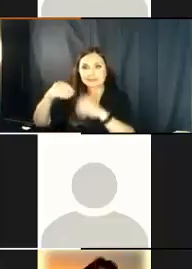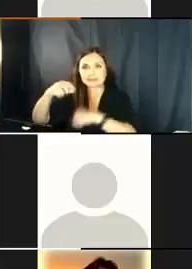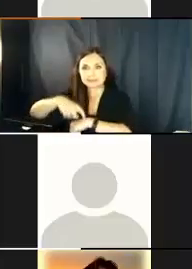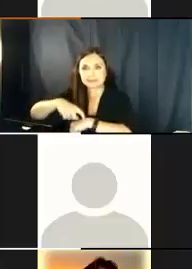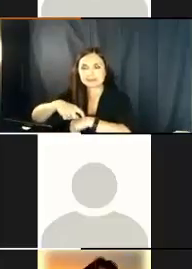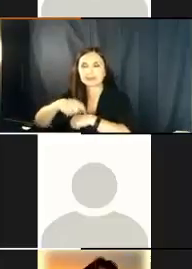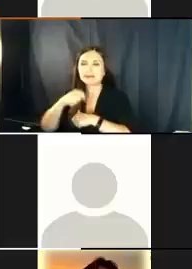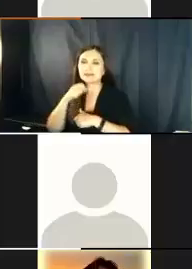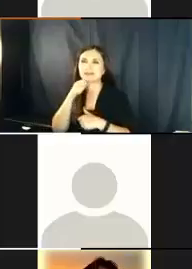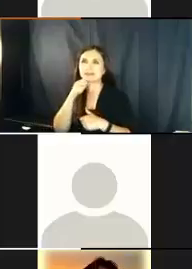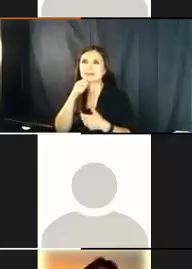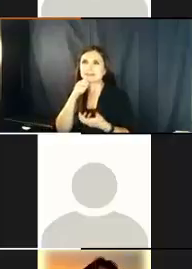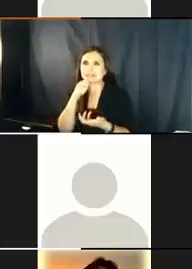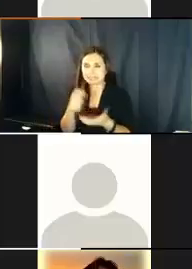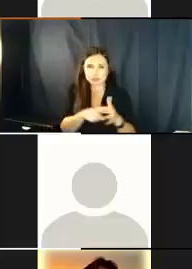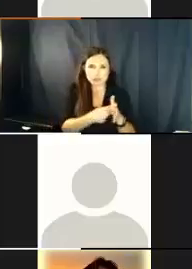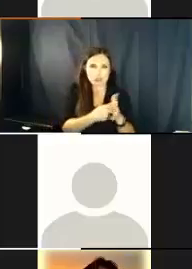sufficient. They didn't start when they needed to start.